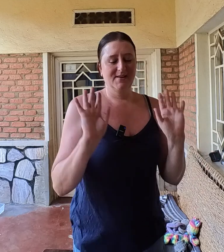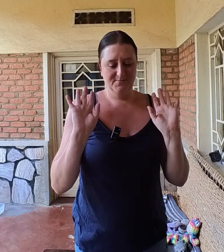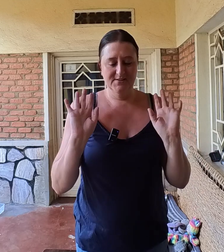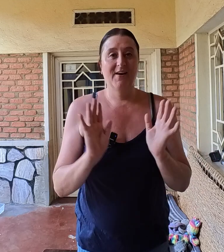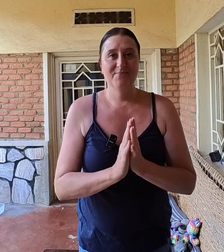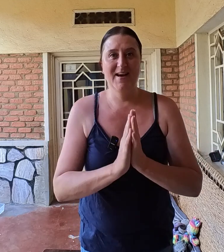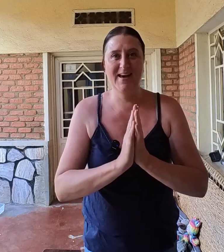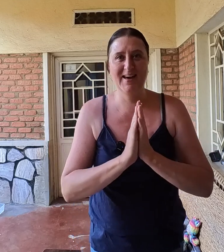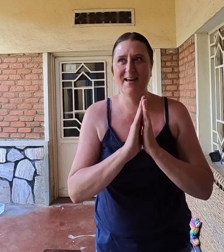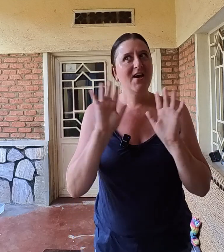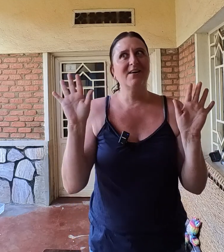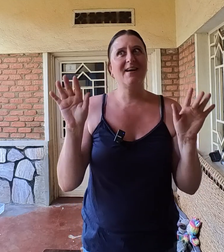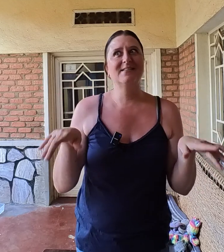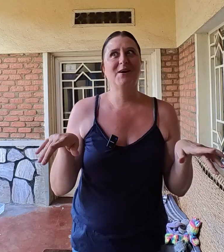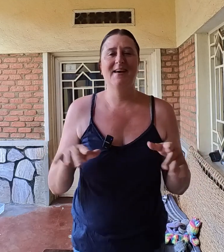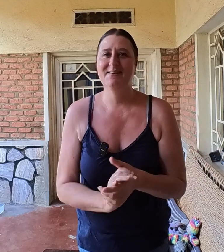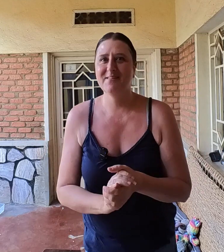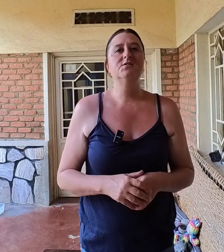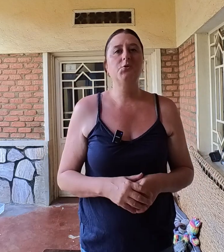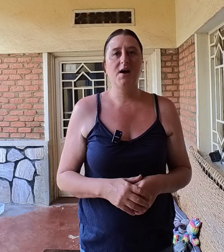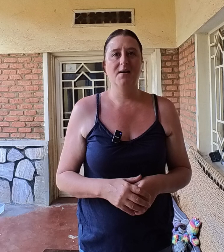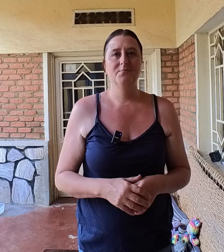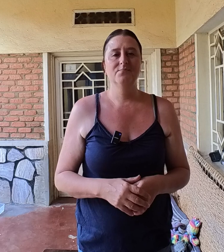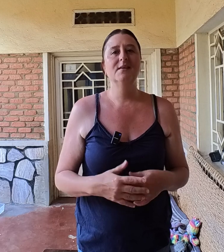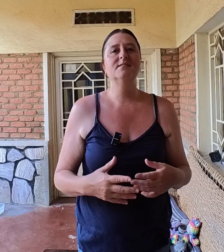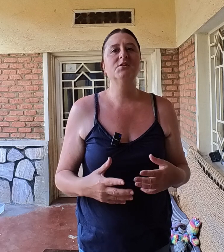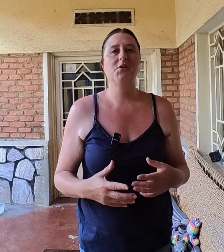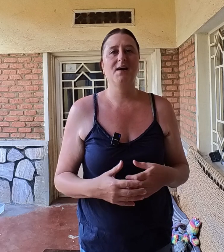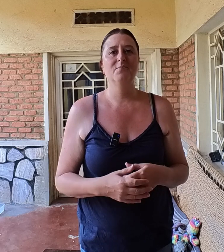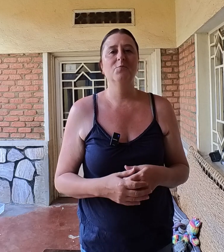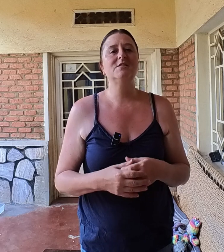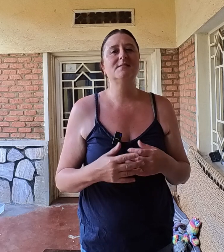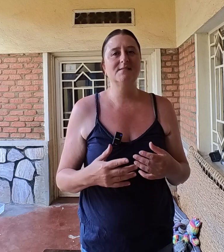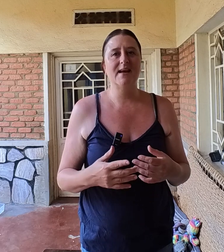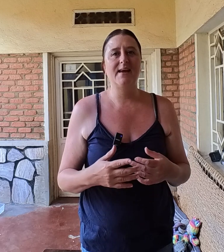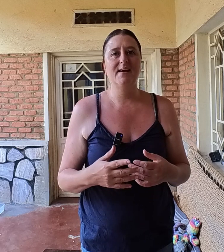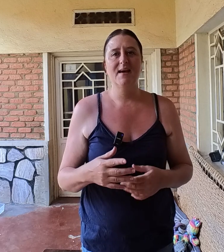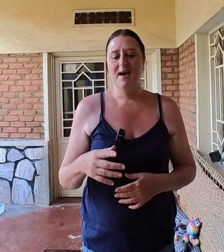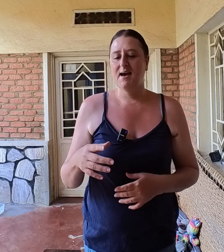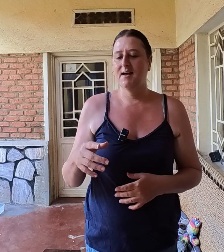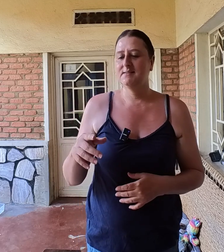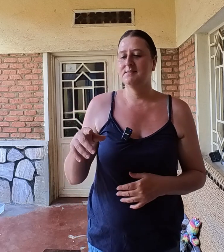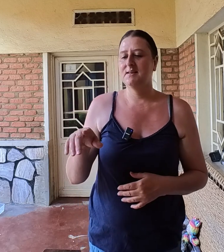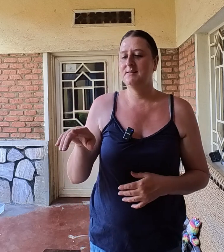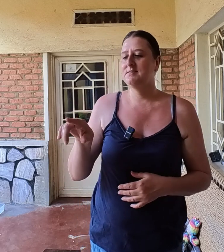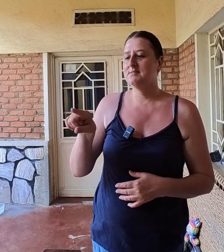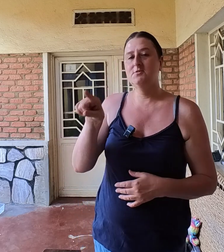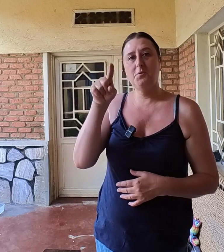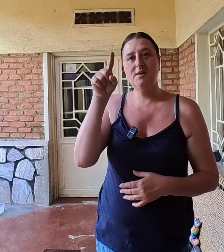Oop, no, sorry. Got carried away there. Inzoka. Inzoka. Which is a snake. And it's just your